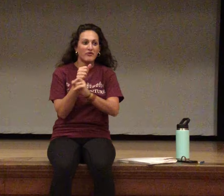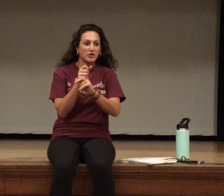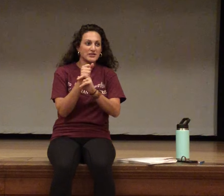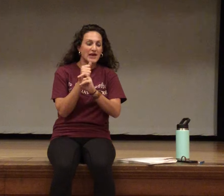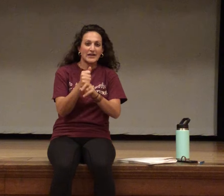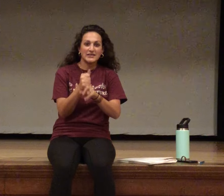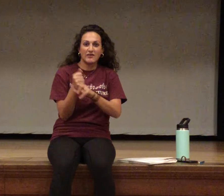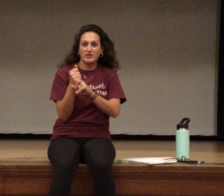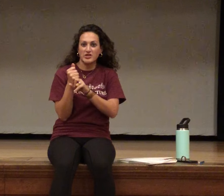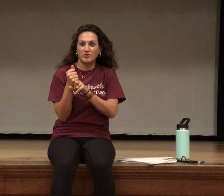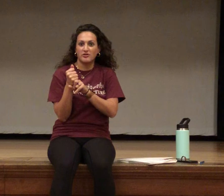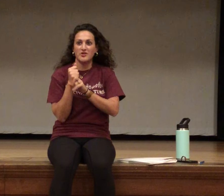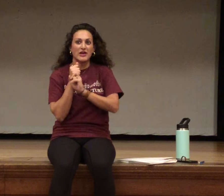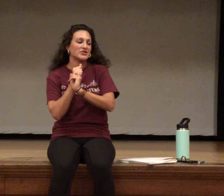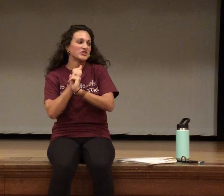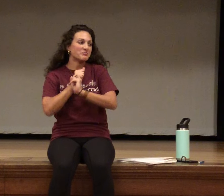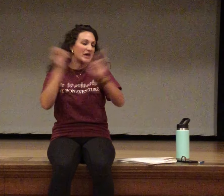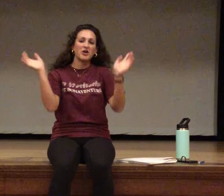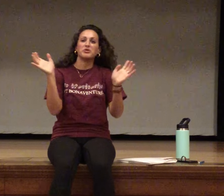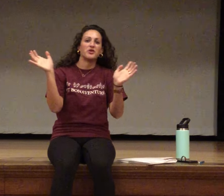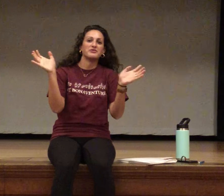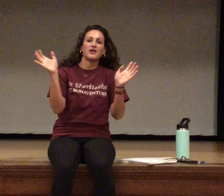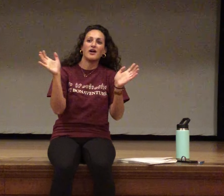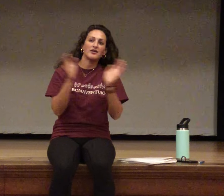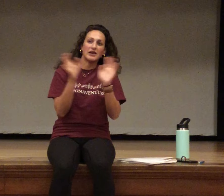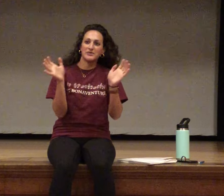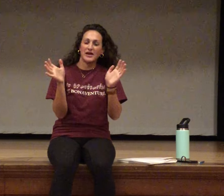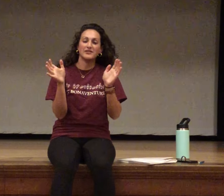a deaf person has to give it to you you can't just make up your own uh name sign